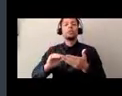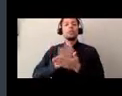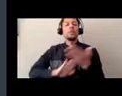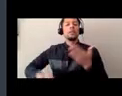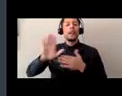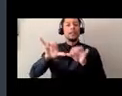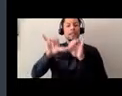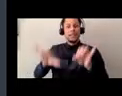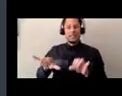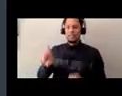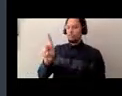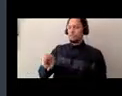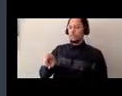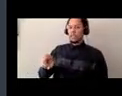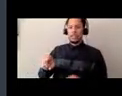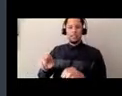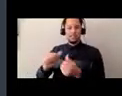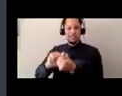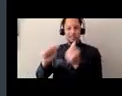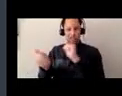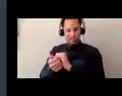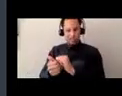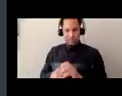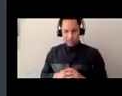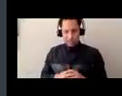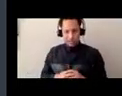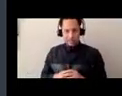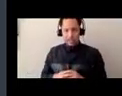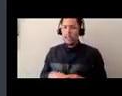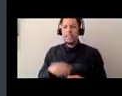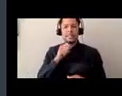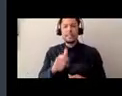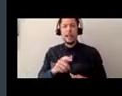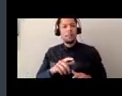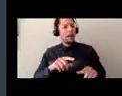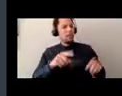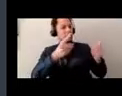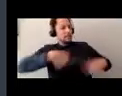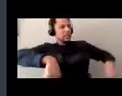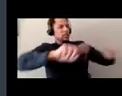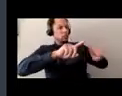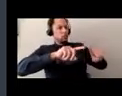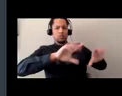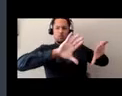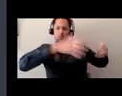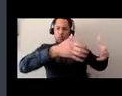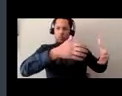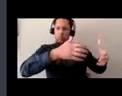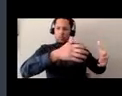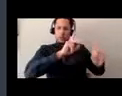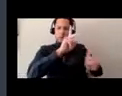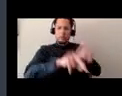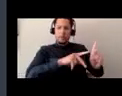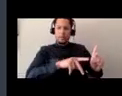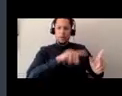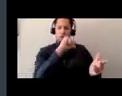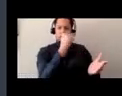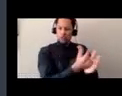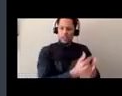You know, it's not that this whole group of people are not graduating, because they're not doing the work, right?